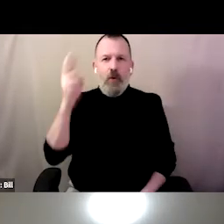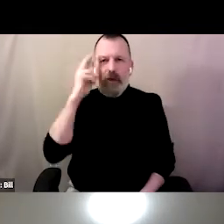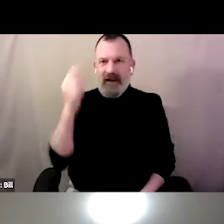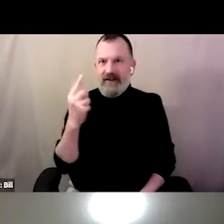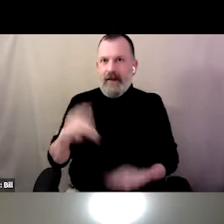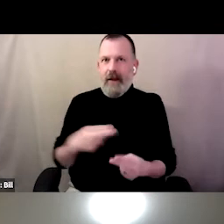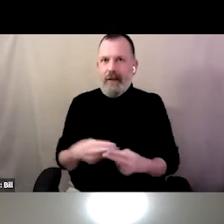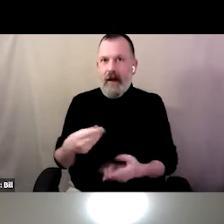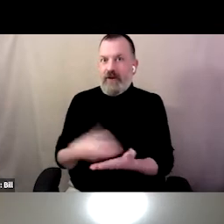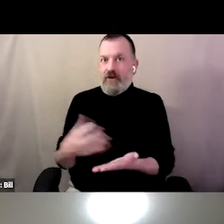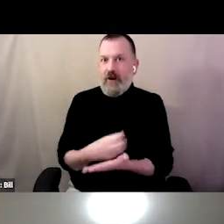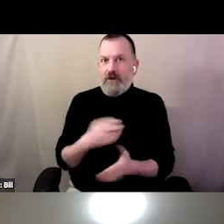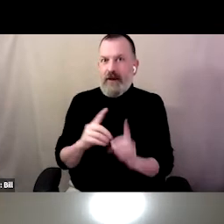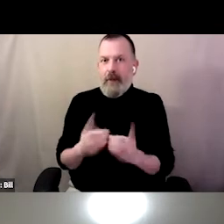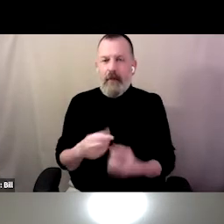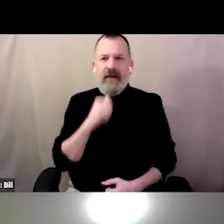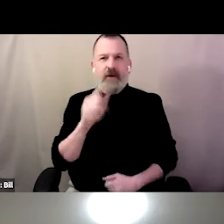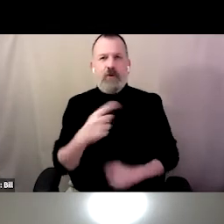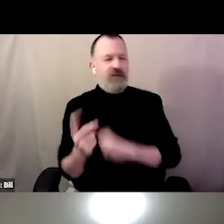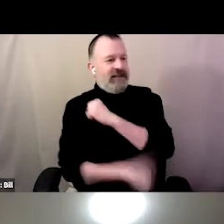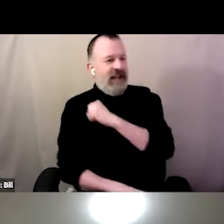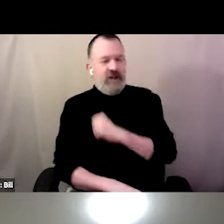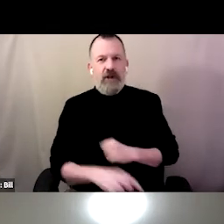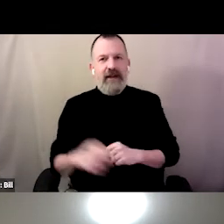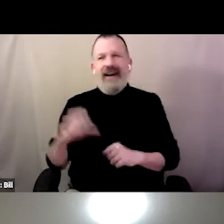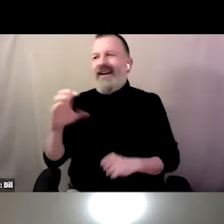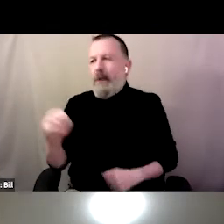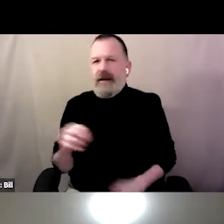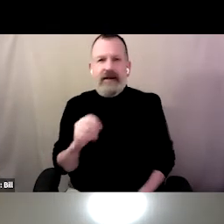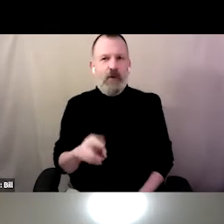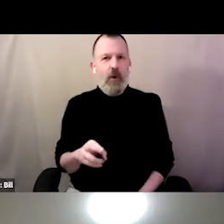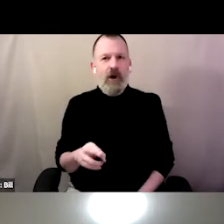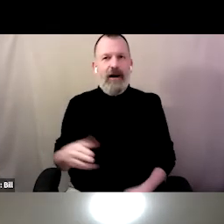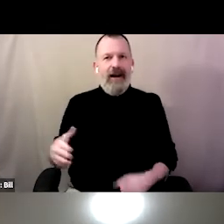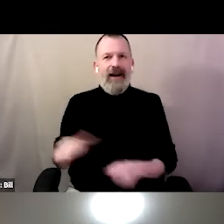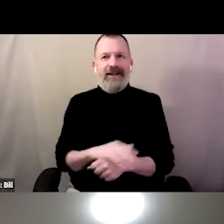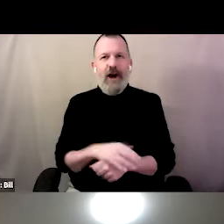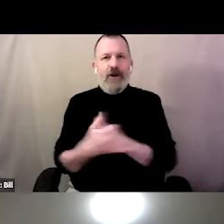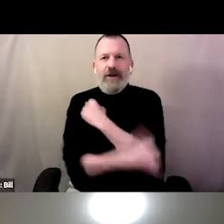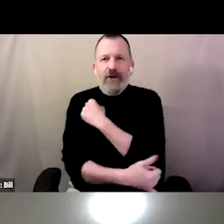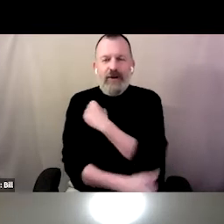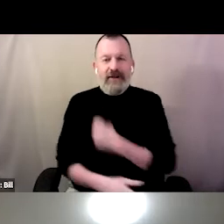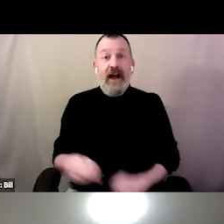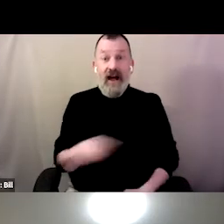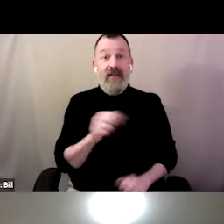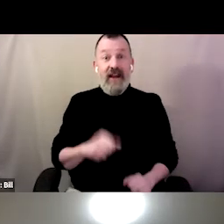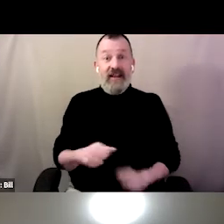They don't just sanction companies or entire countries they can sanction individuals.